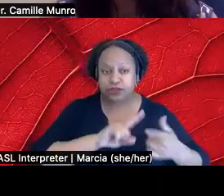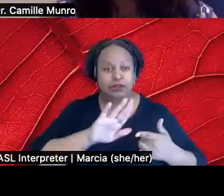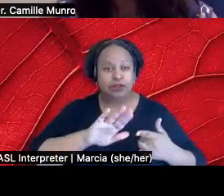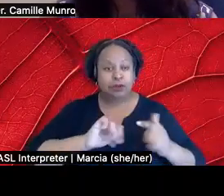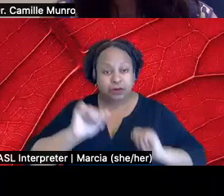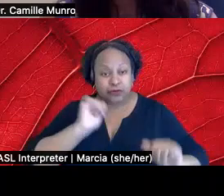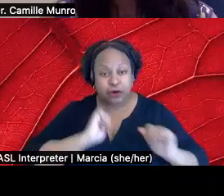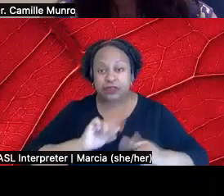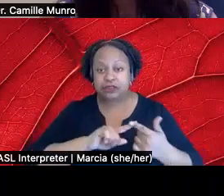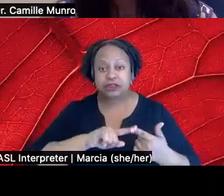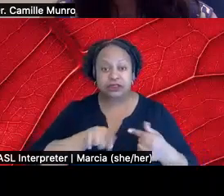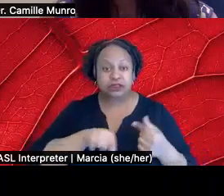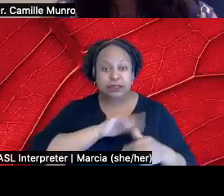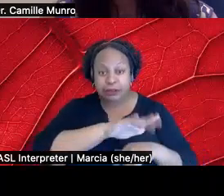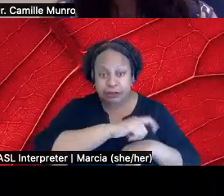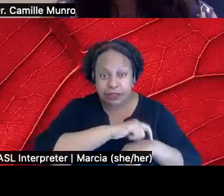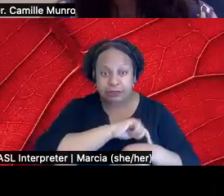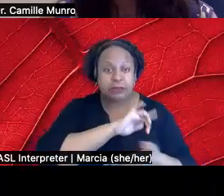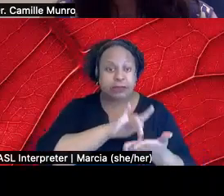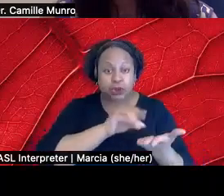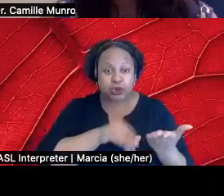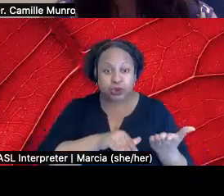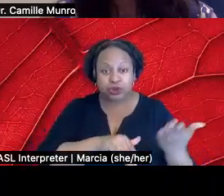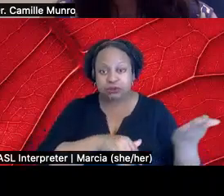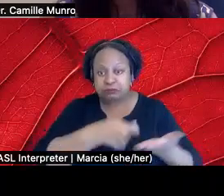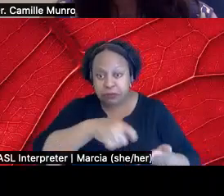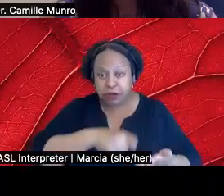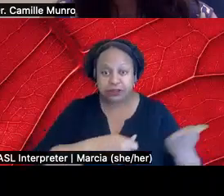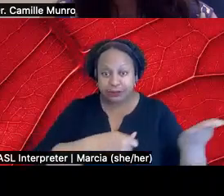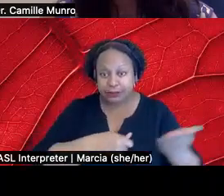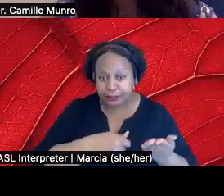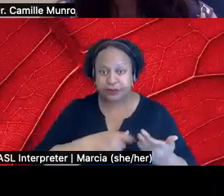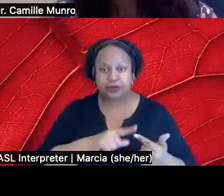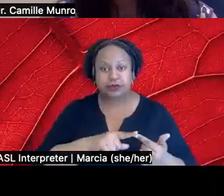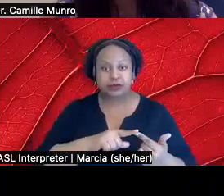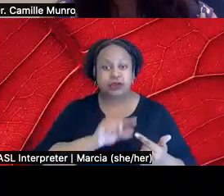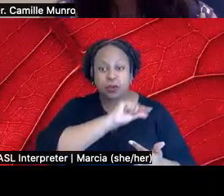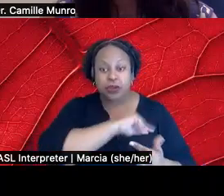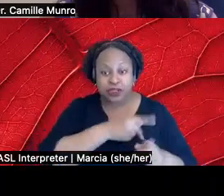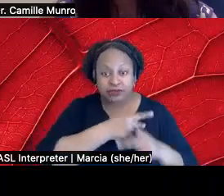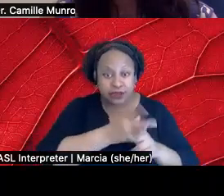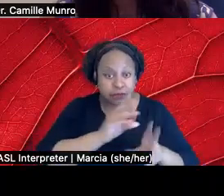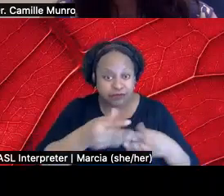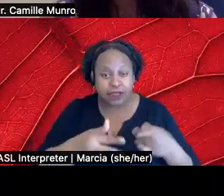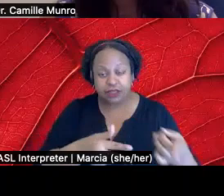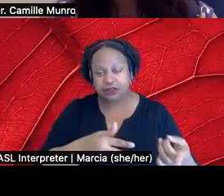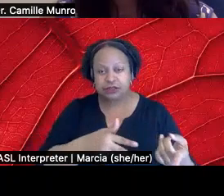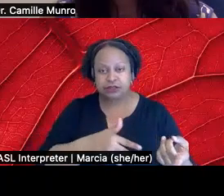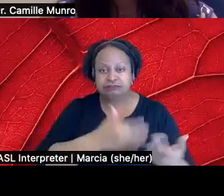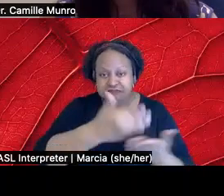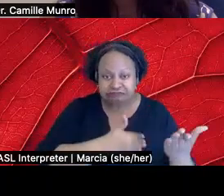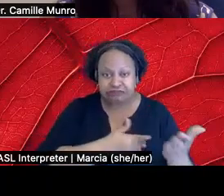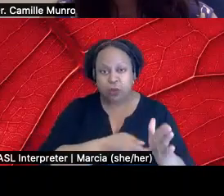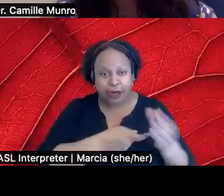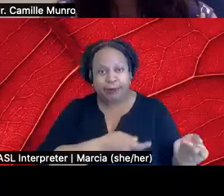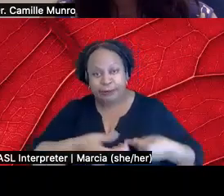quality of care they are providing and I'm not, I'm not sure that it needs to be,